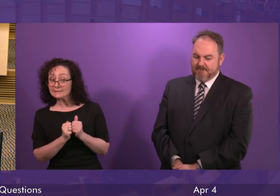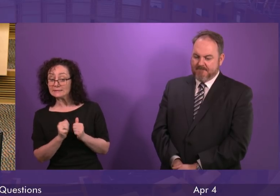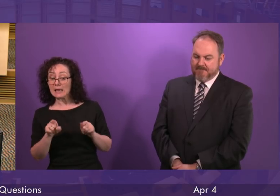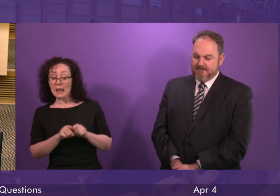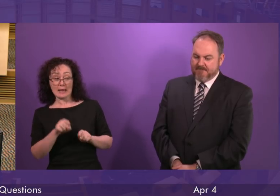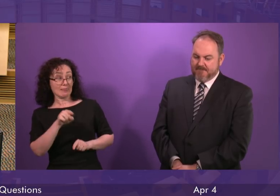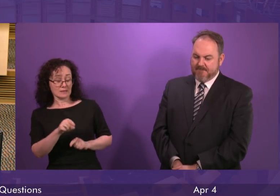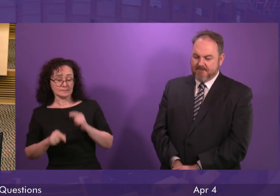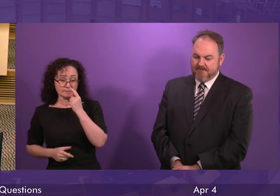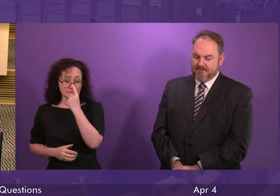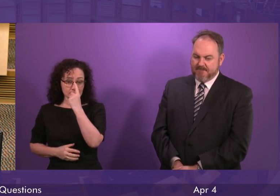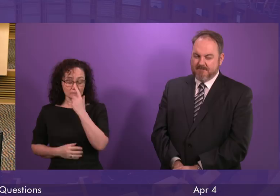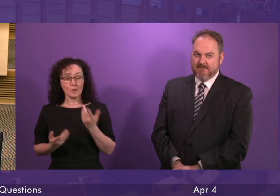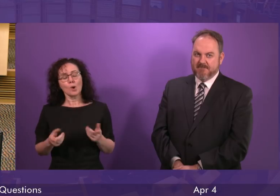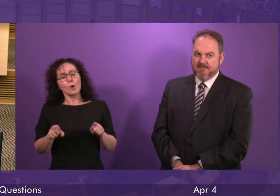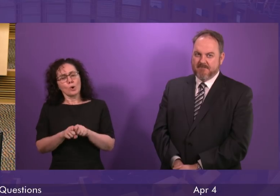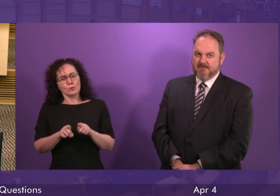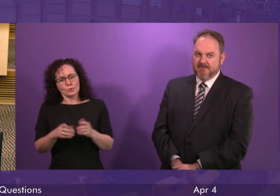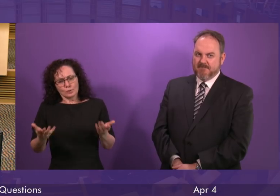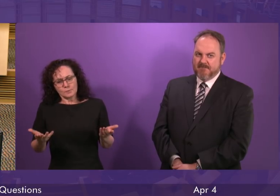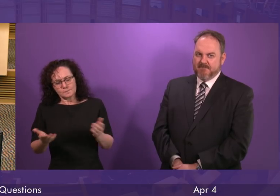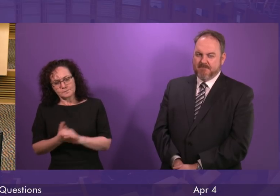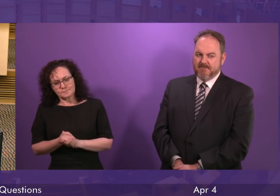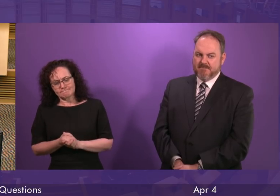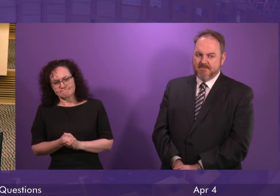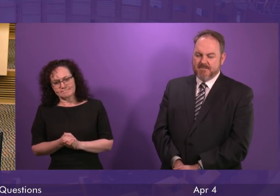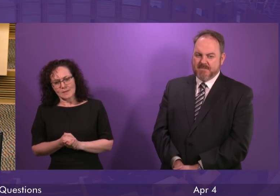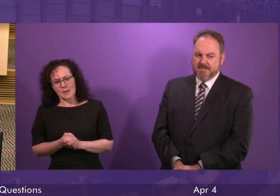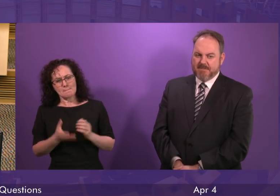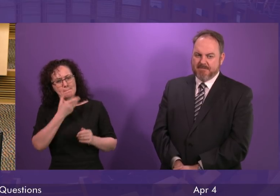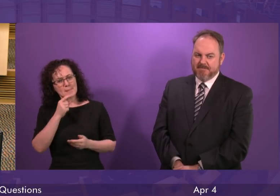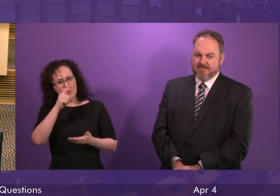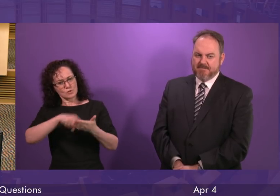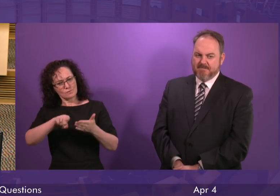As far as a people’s vote is concerned, it was not clear to me from the discussions